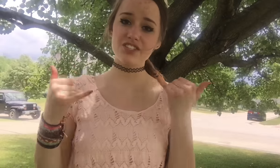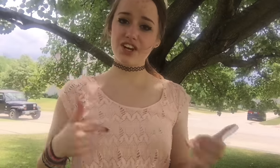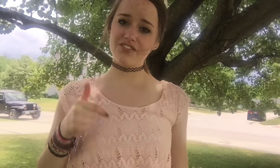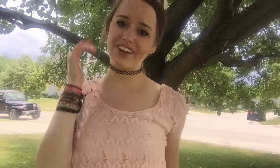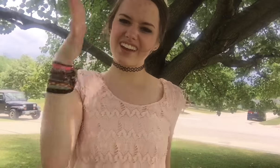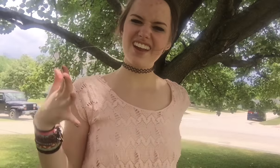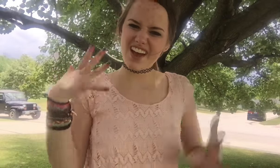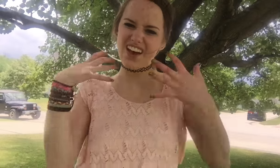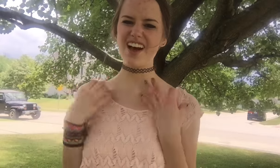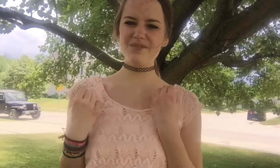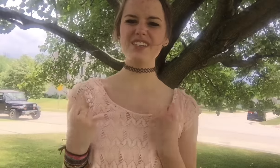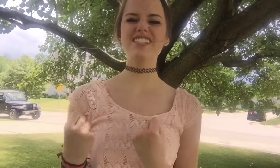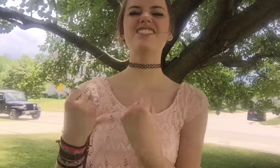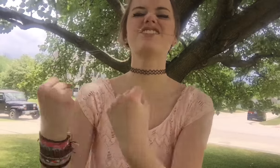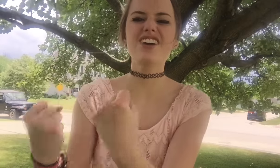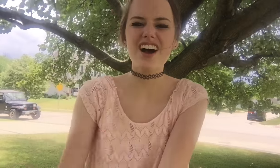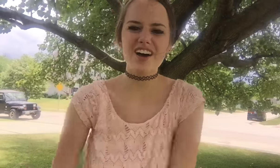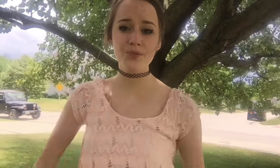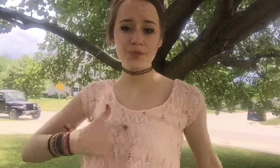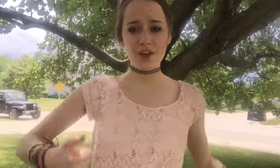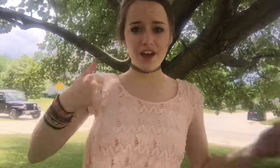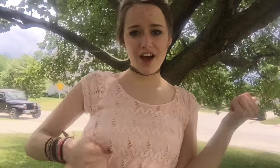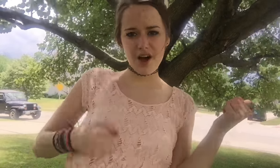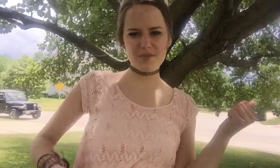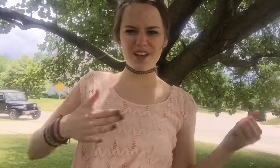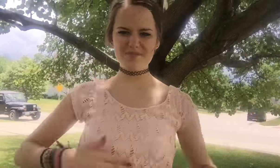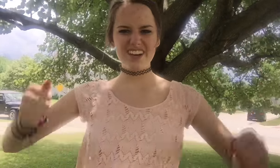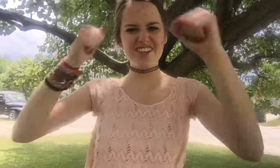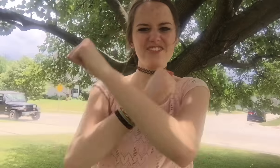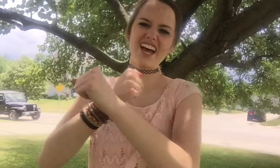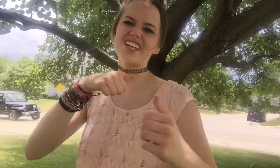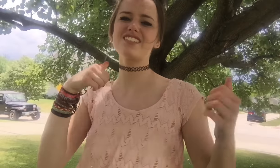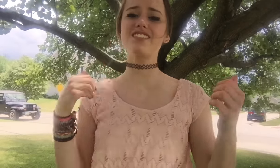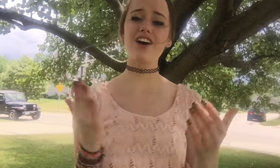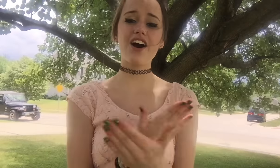starting right now i'll be strong i'll play my fight song